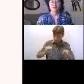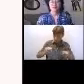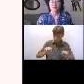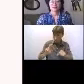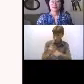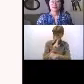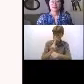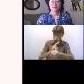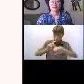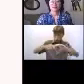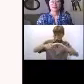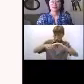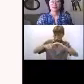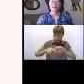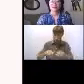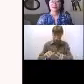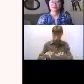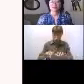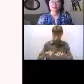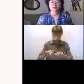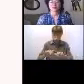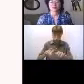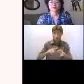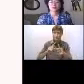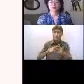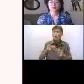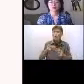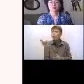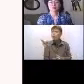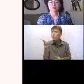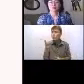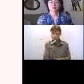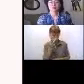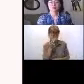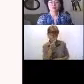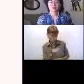And then you can either answer as you go along, or at least we'll have a record of them for